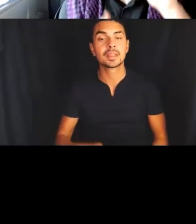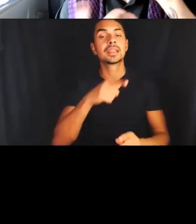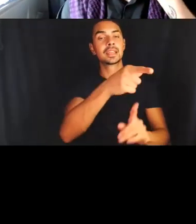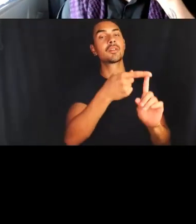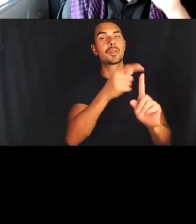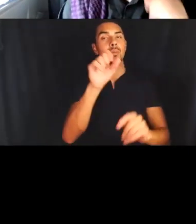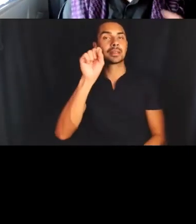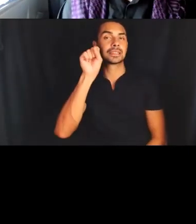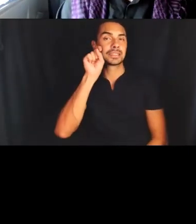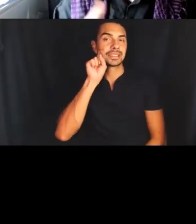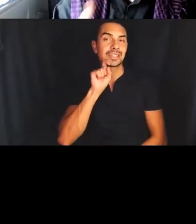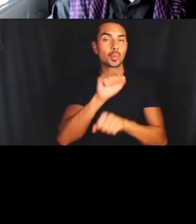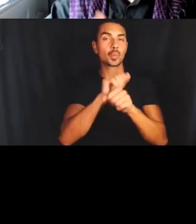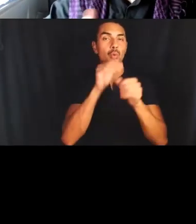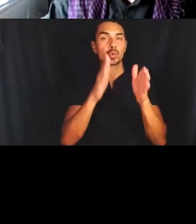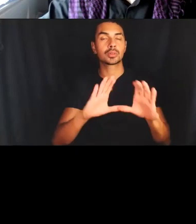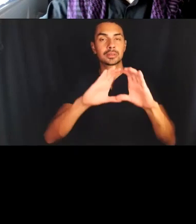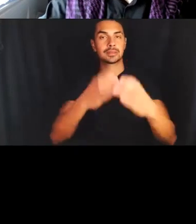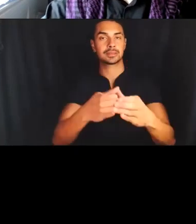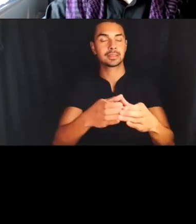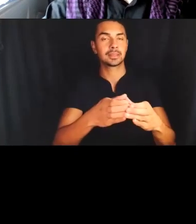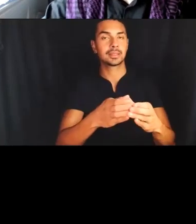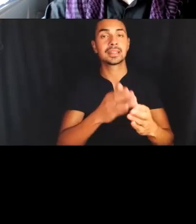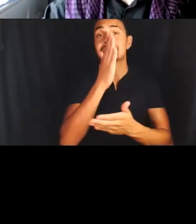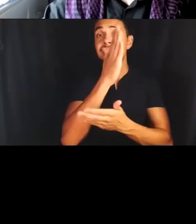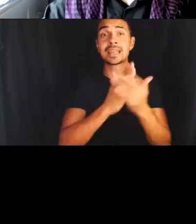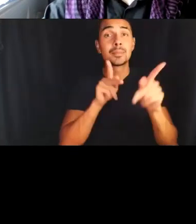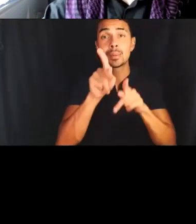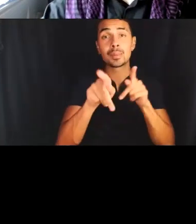listening session, you know, some people can't get a protective order